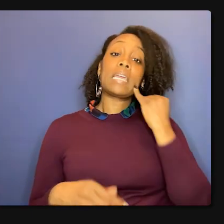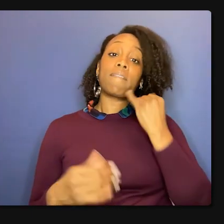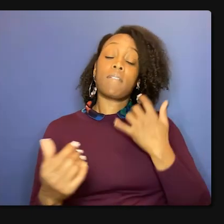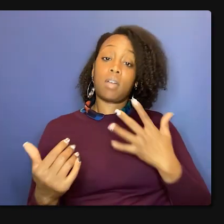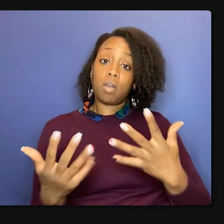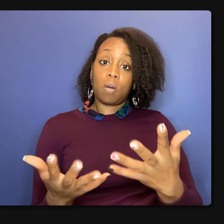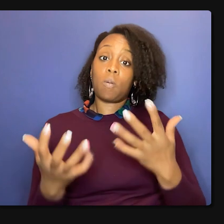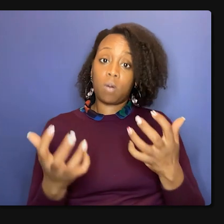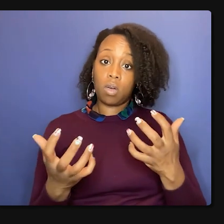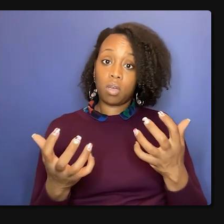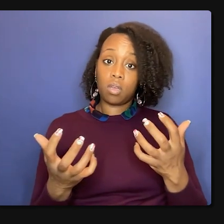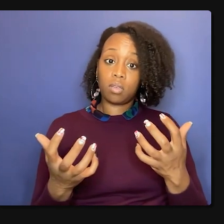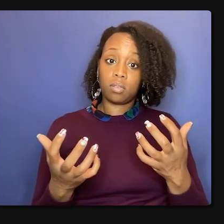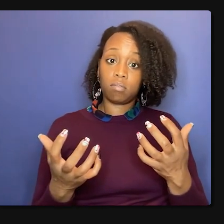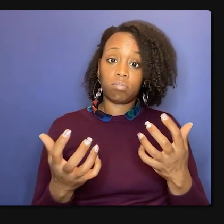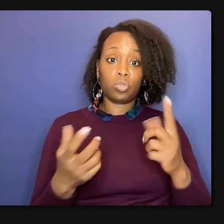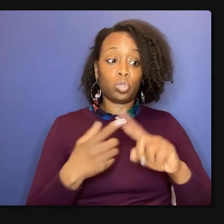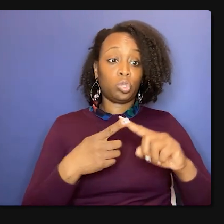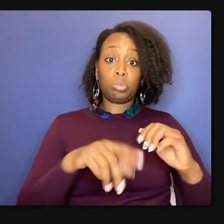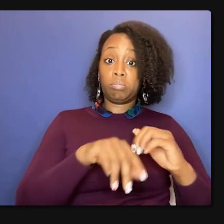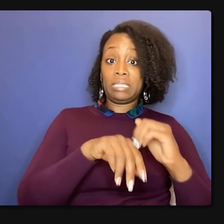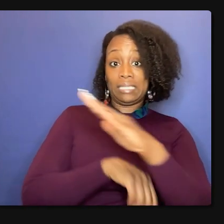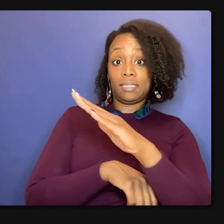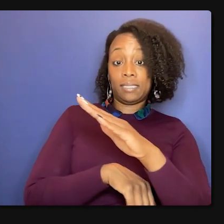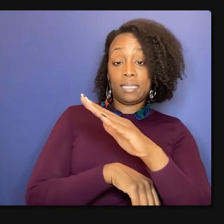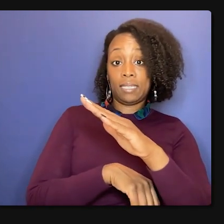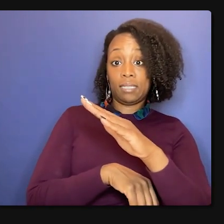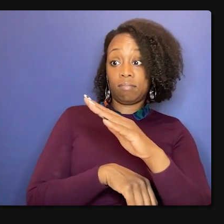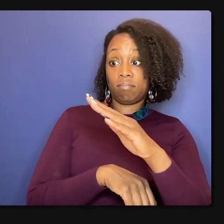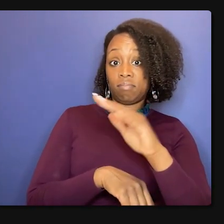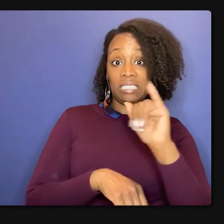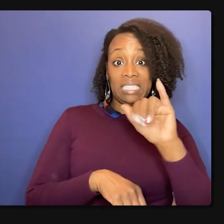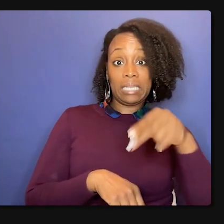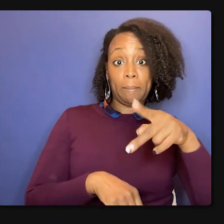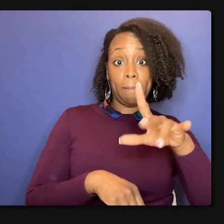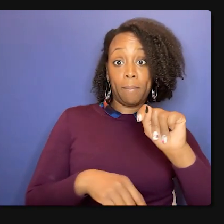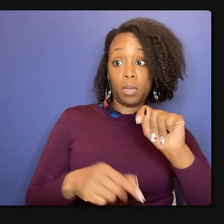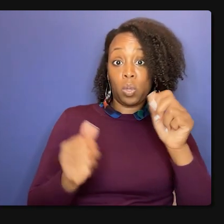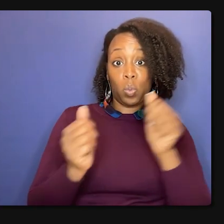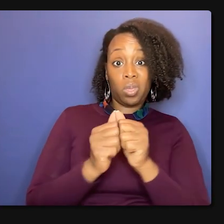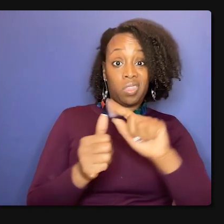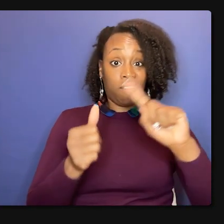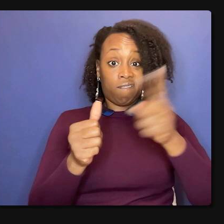And then if I want to send input with the first controller.